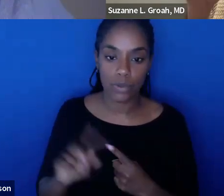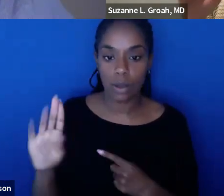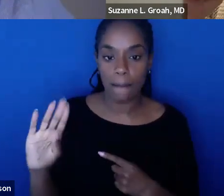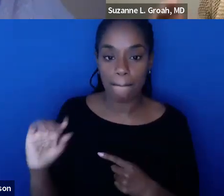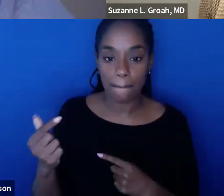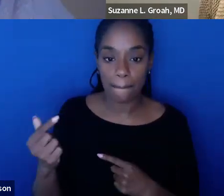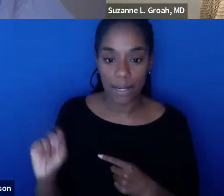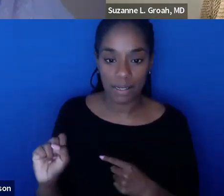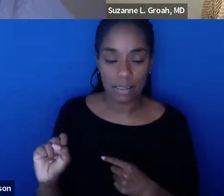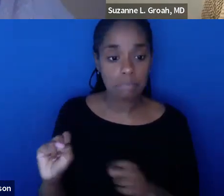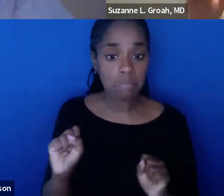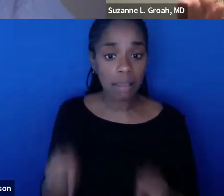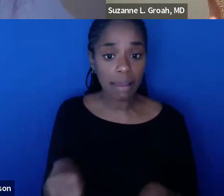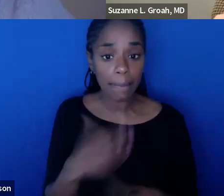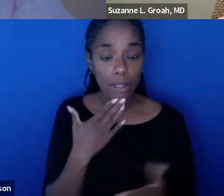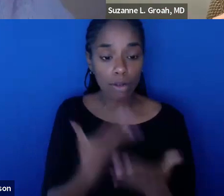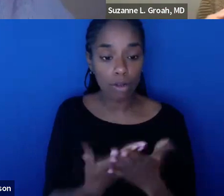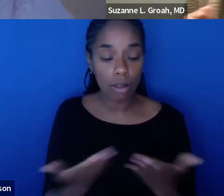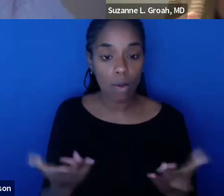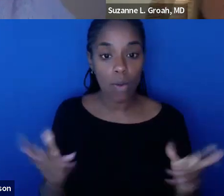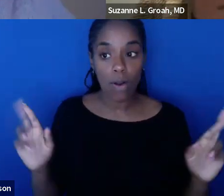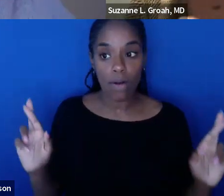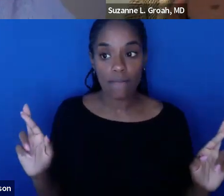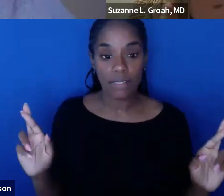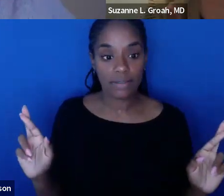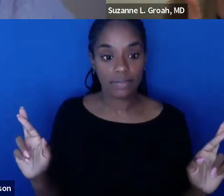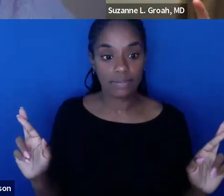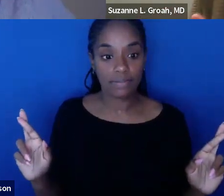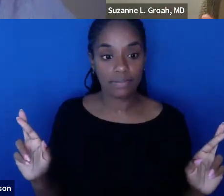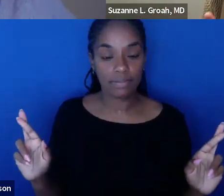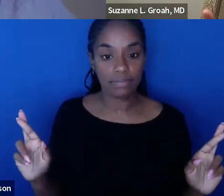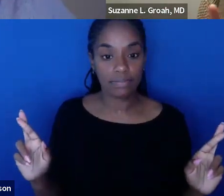Bugs can be good, okay, and we're hopefully going to have some friendly bugs